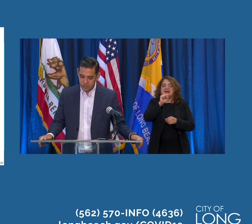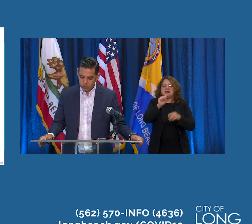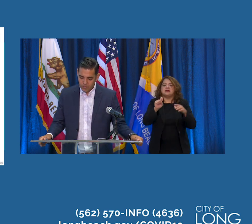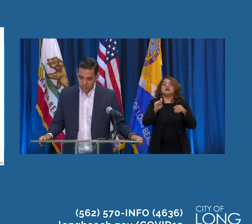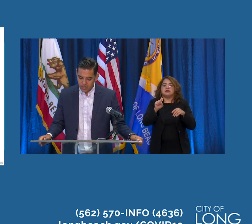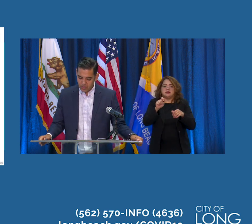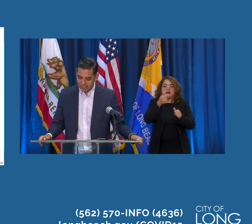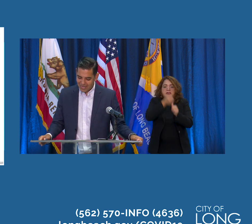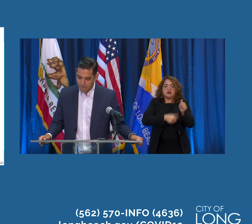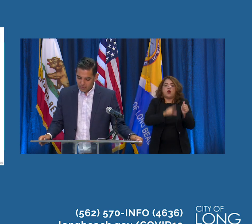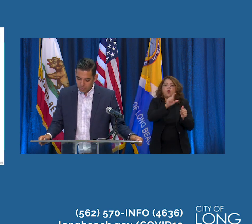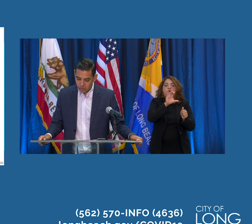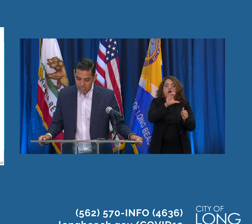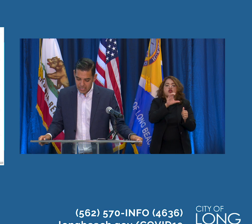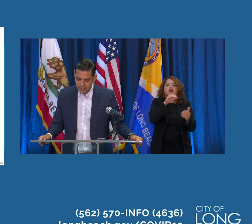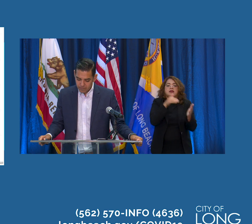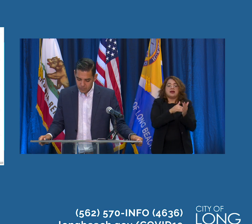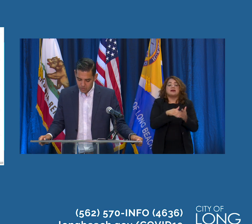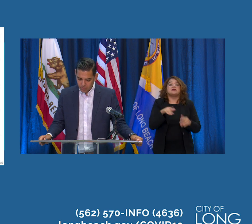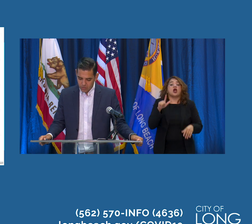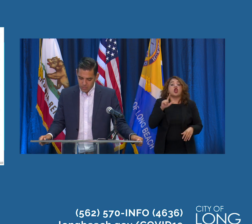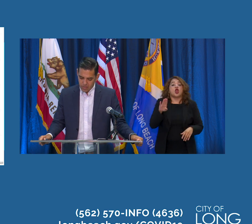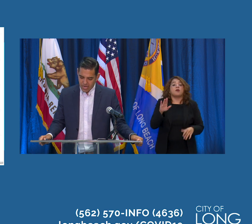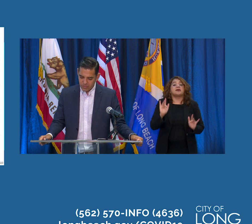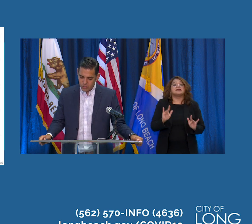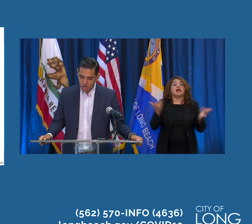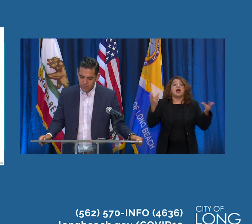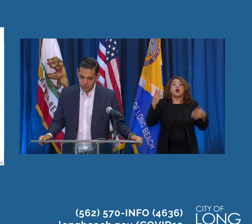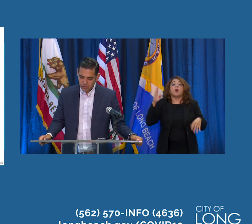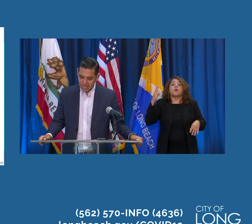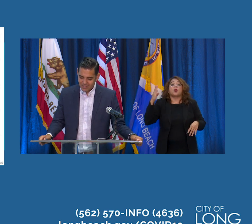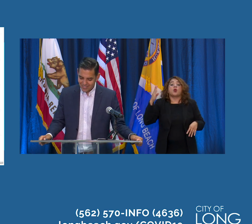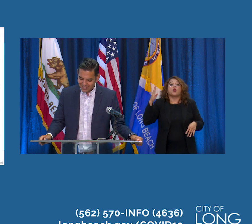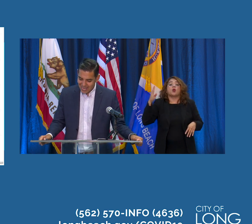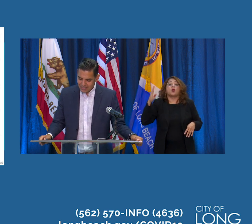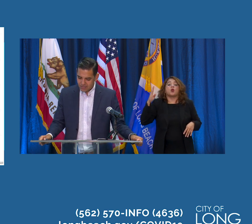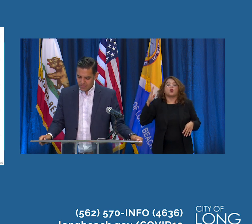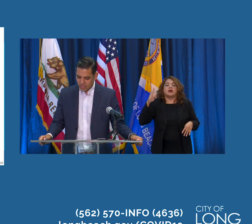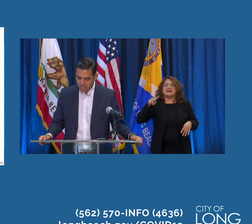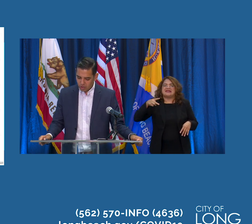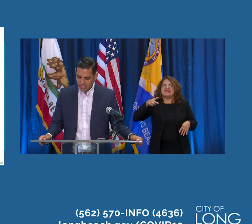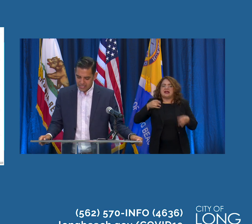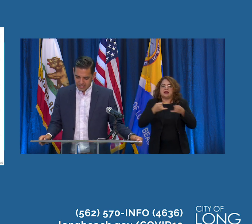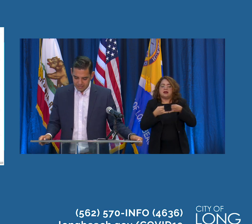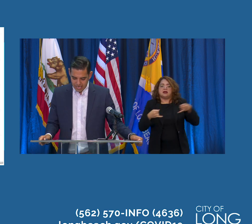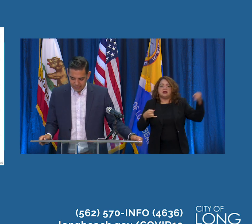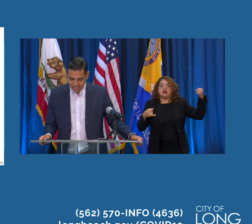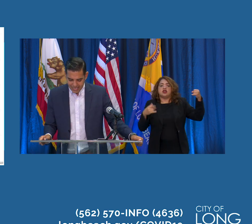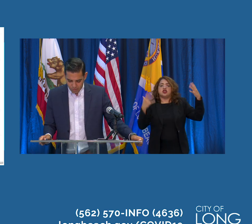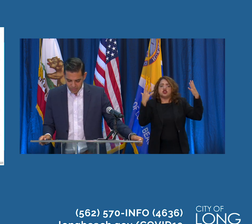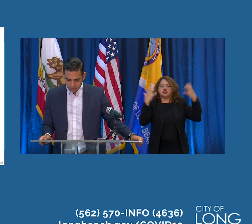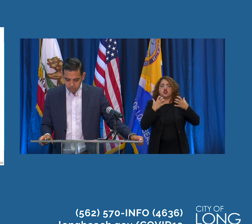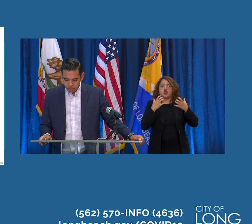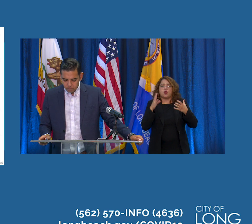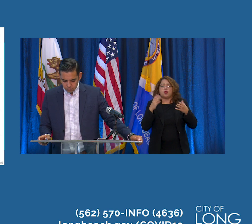Long Beach is represented in the light blue line and the dark blue line is the state and the yellow line is L.A. County.